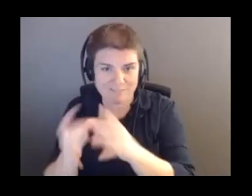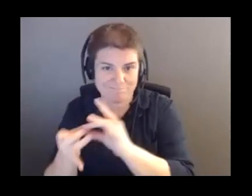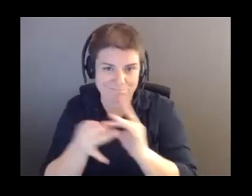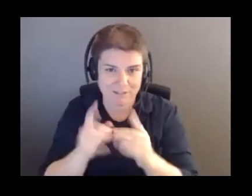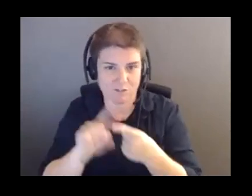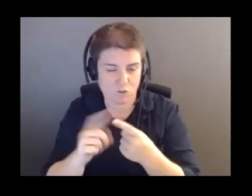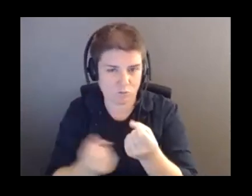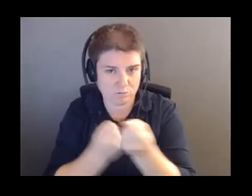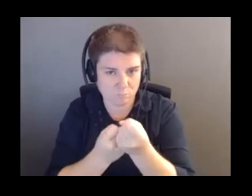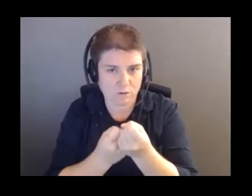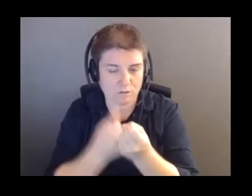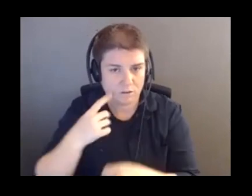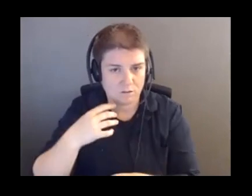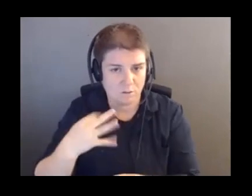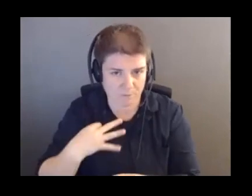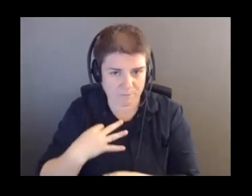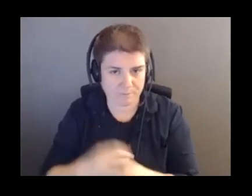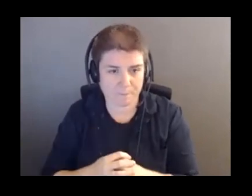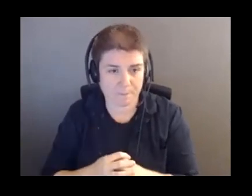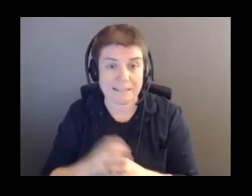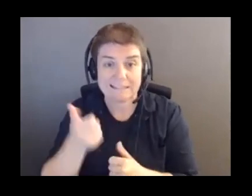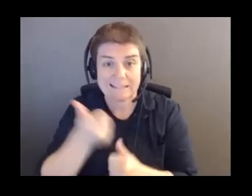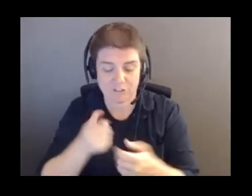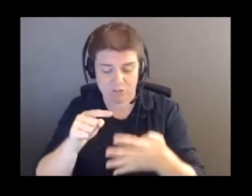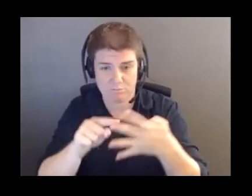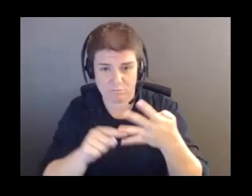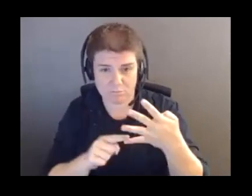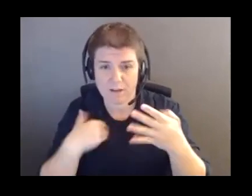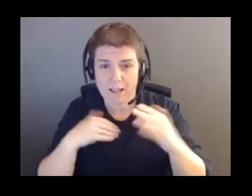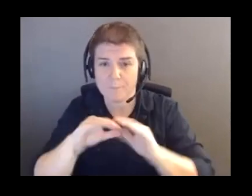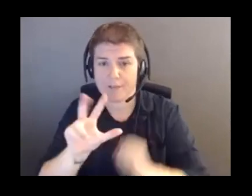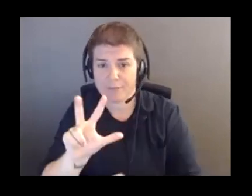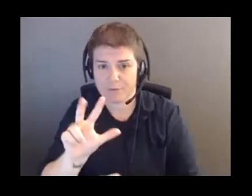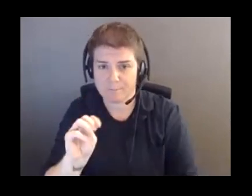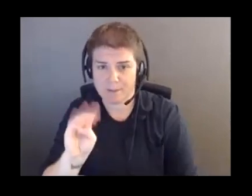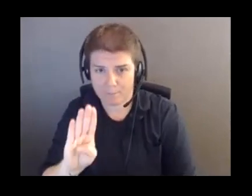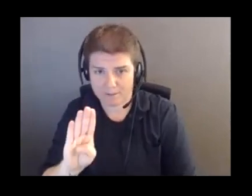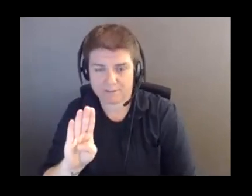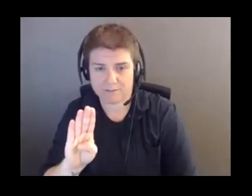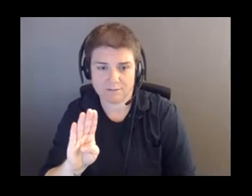Each of the four upload areas has room for 3MB of material so please feel free to combine multiple